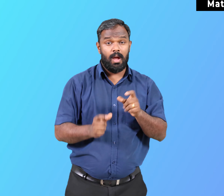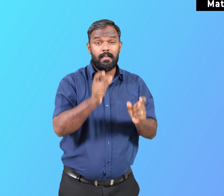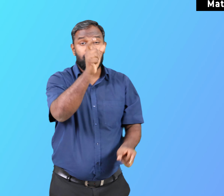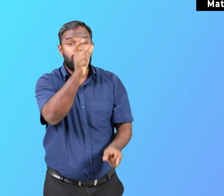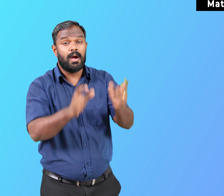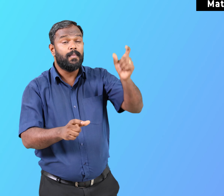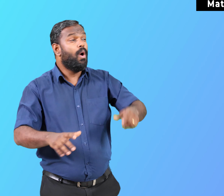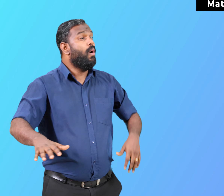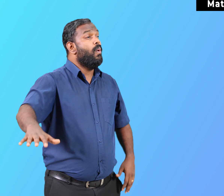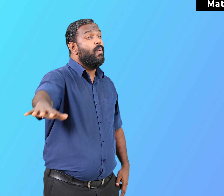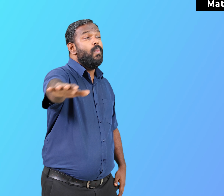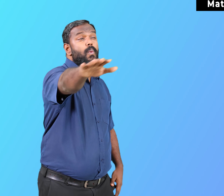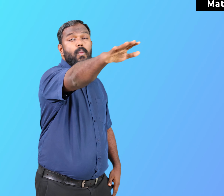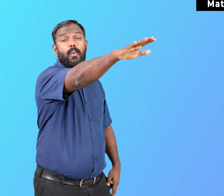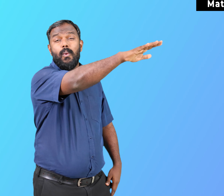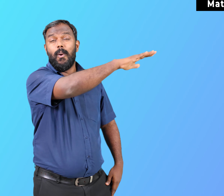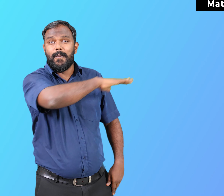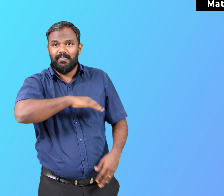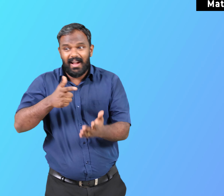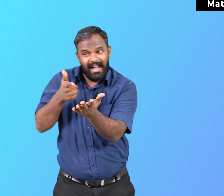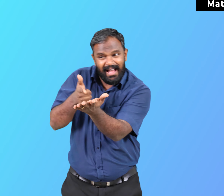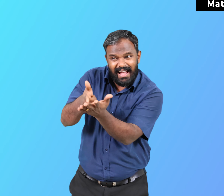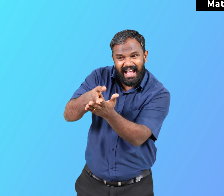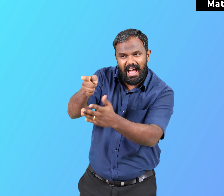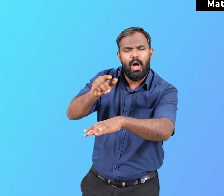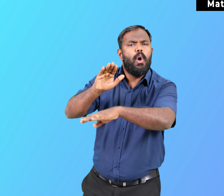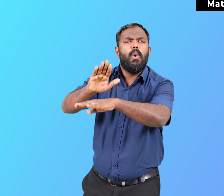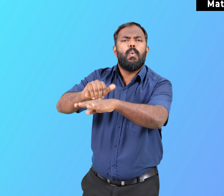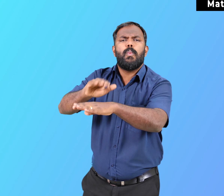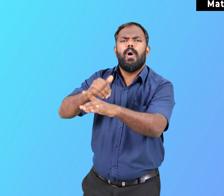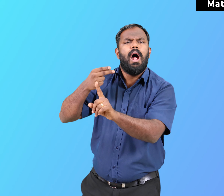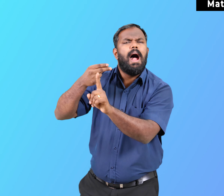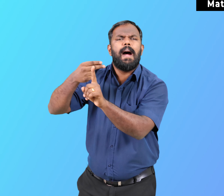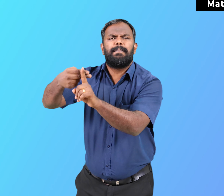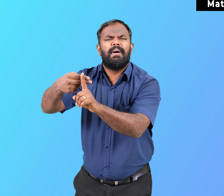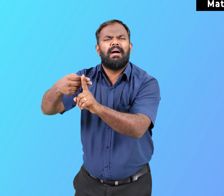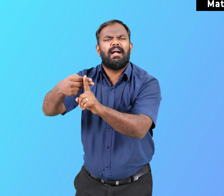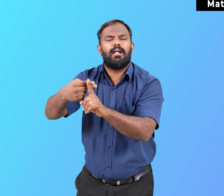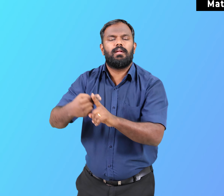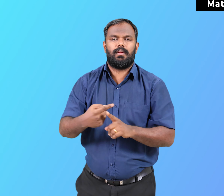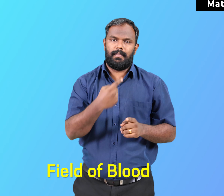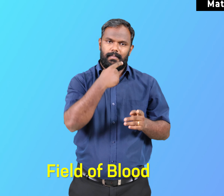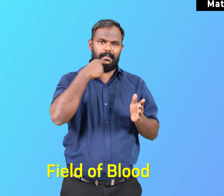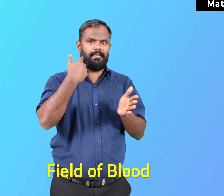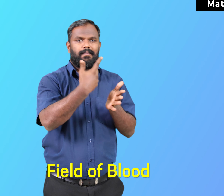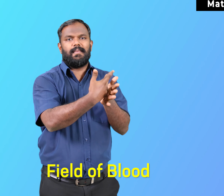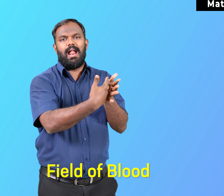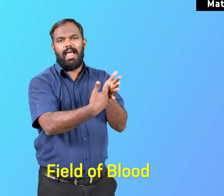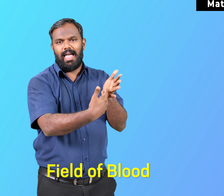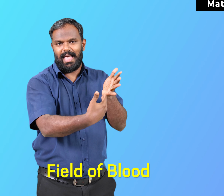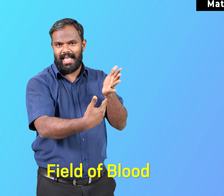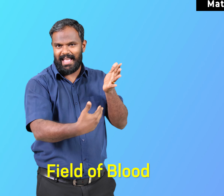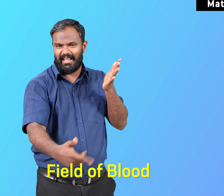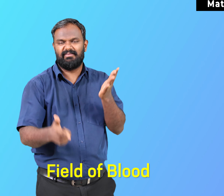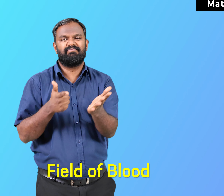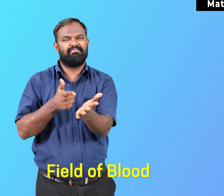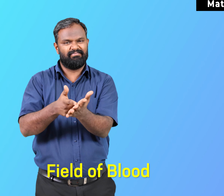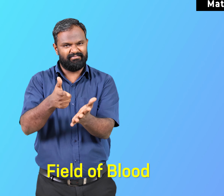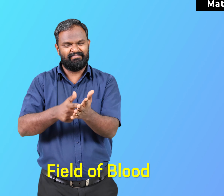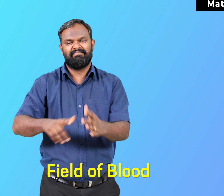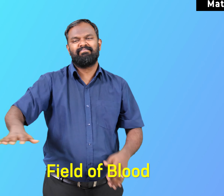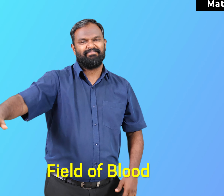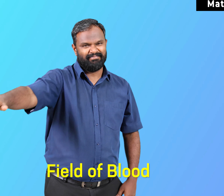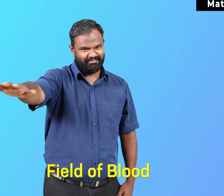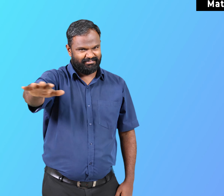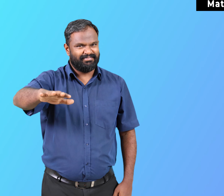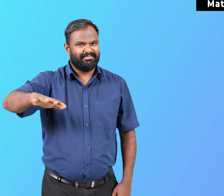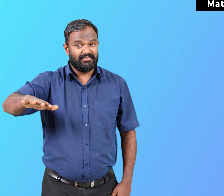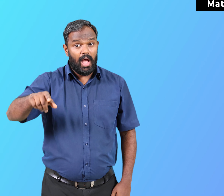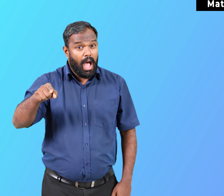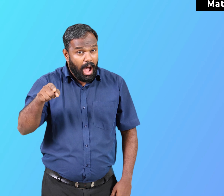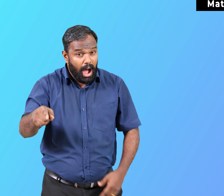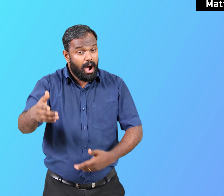That is why that field is still called the Field of Blood.